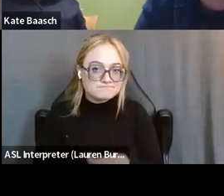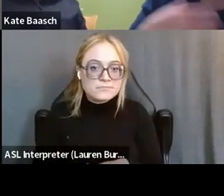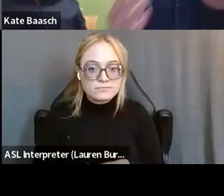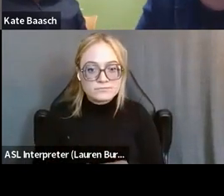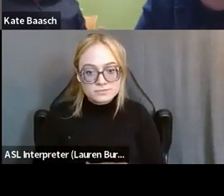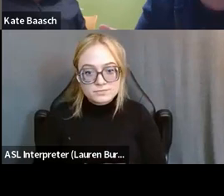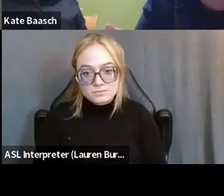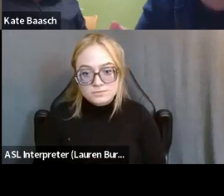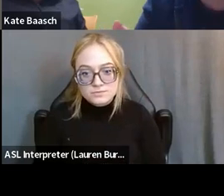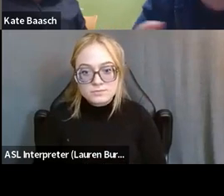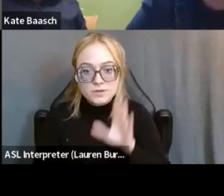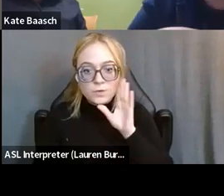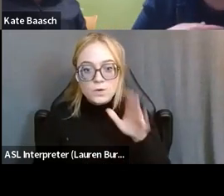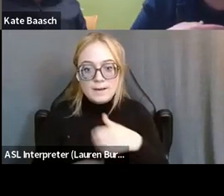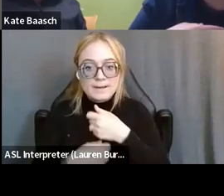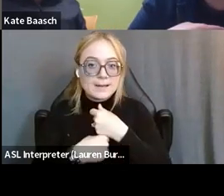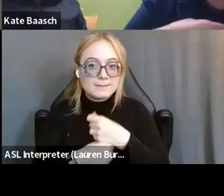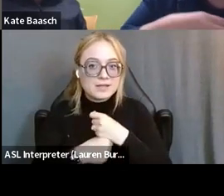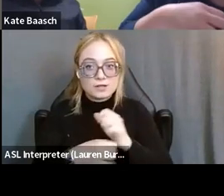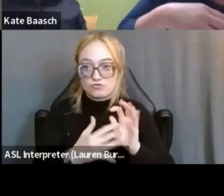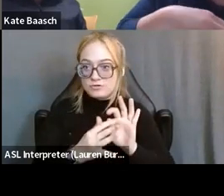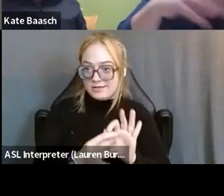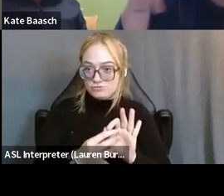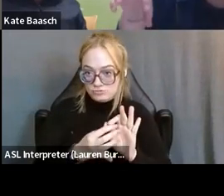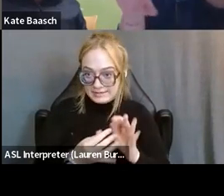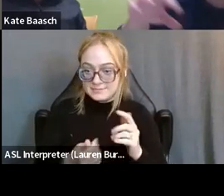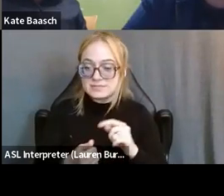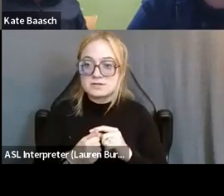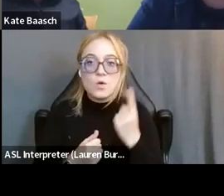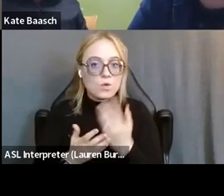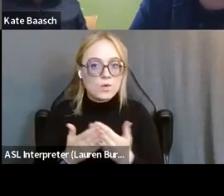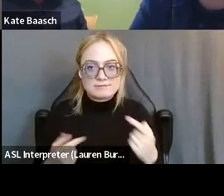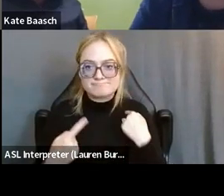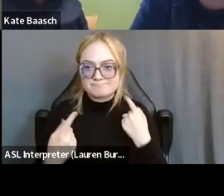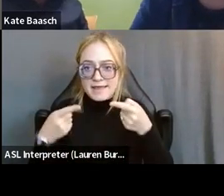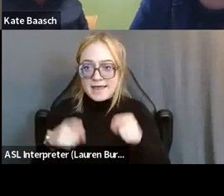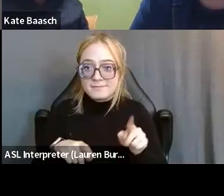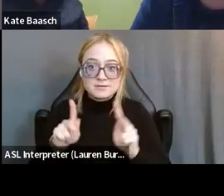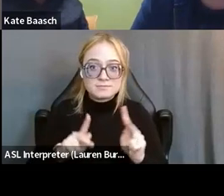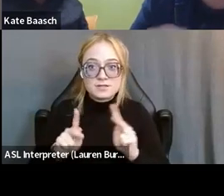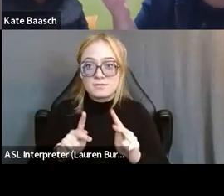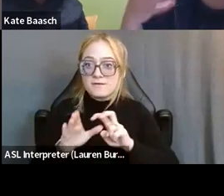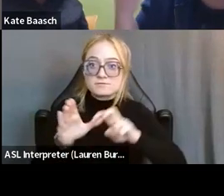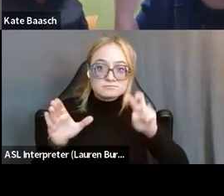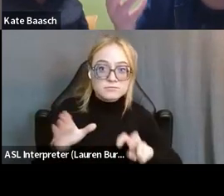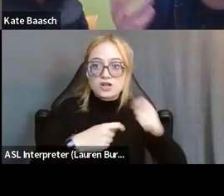meeting those relationships and one thing that's happened as people have changed jobs they are familiar with SOAR,